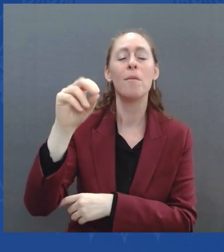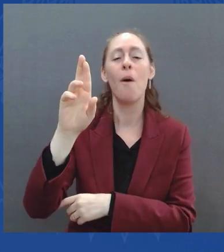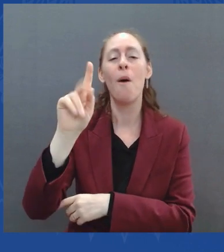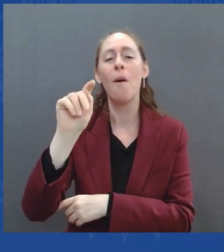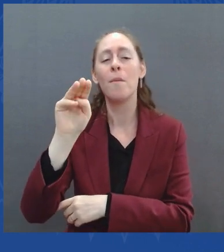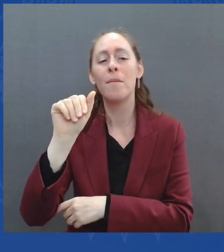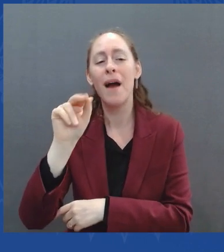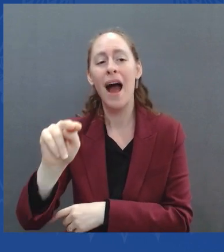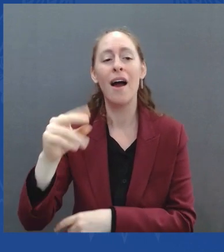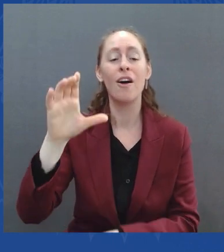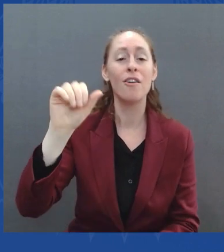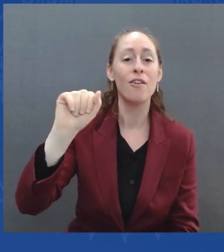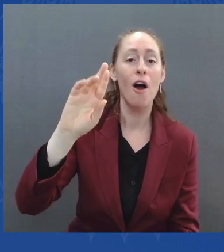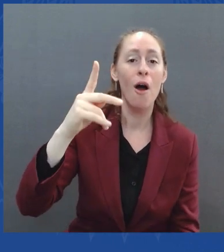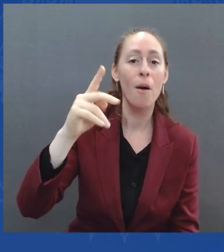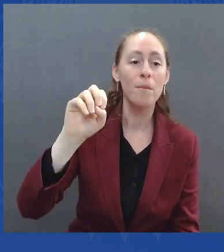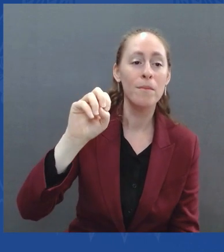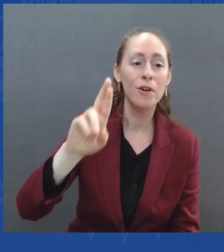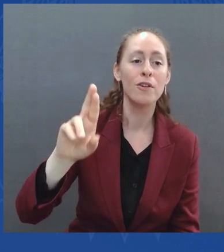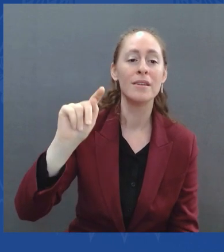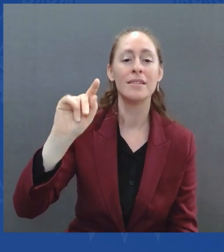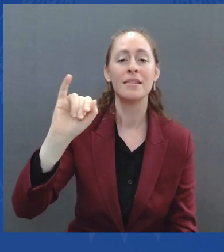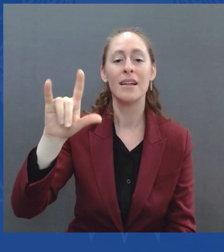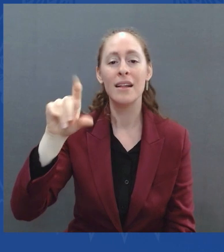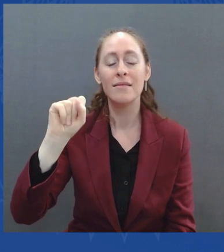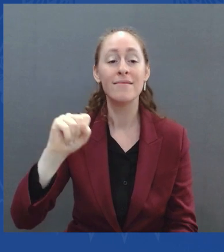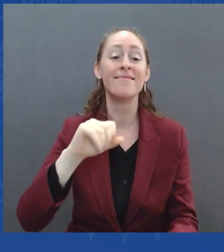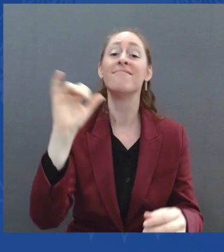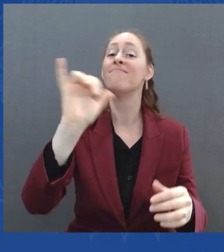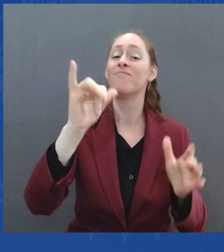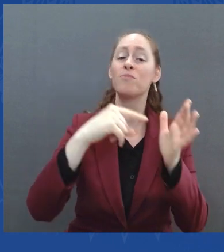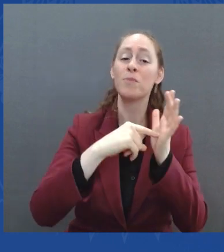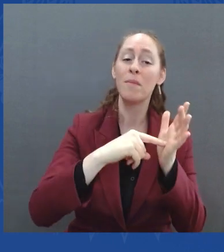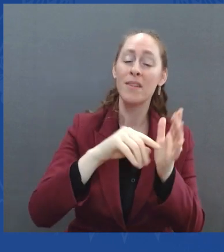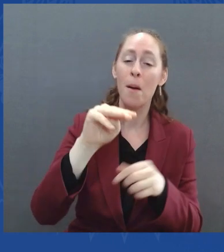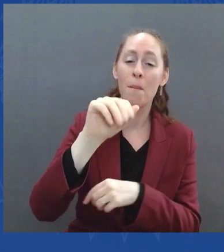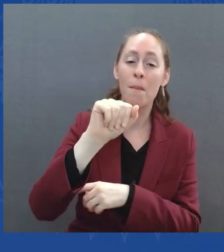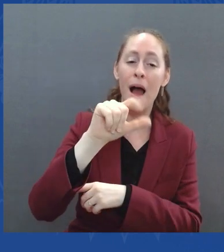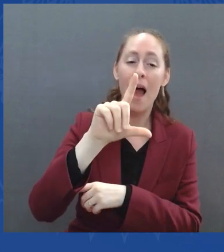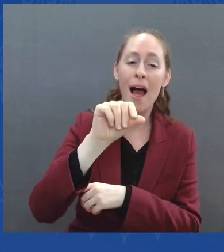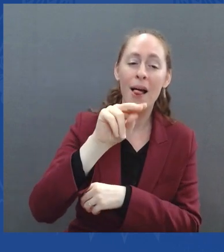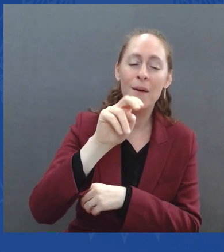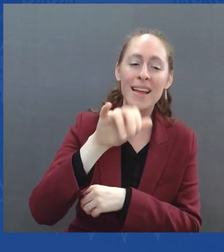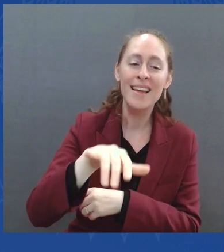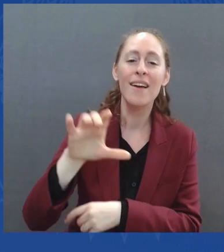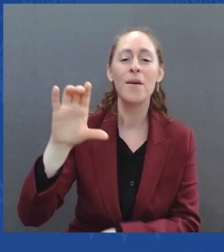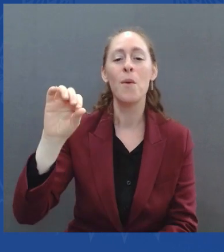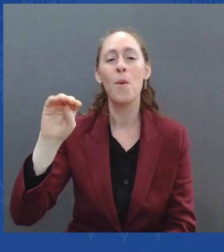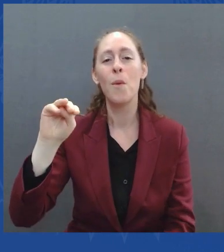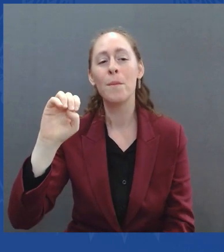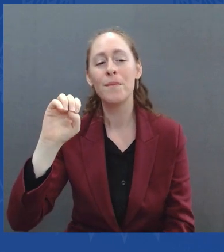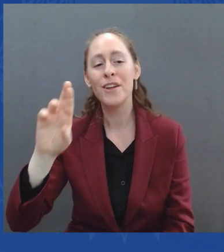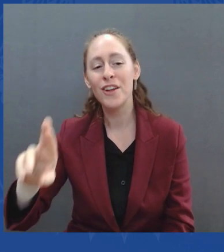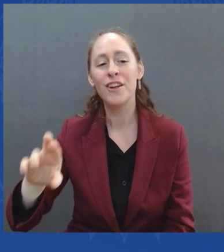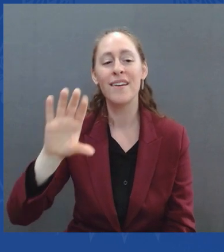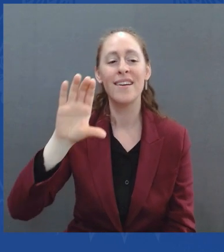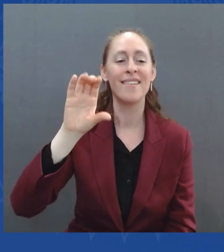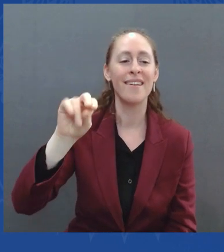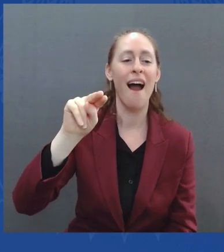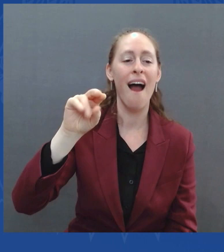and Virginia Foxx and Stephen Lynch -- Stephen, good to see you, pal. I didn't do -- I didn't know you did post offices. Representative Lynch: Oh, yeah.